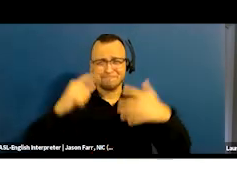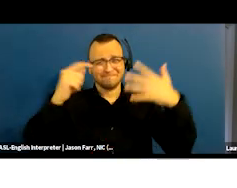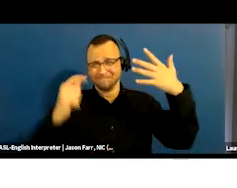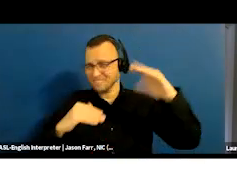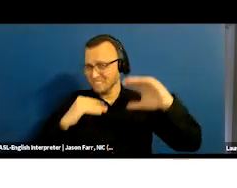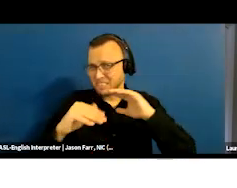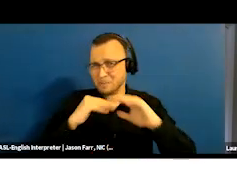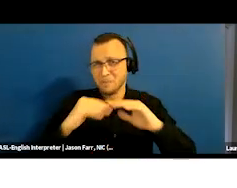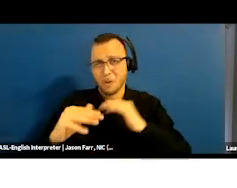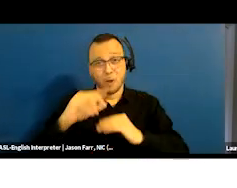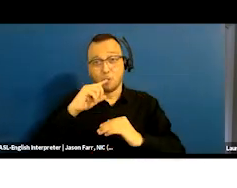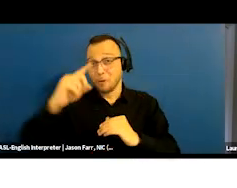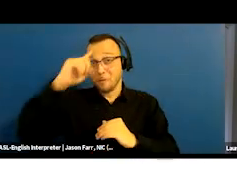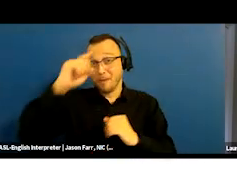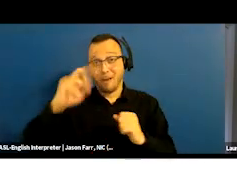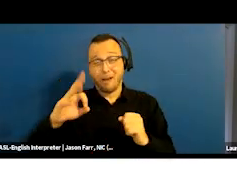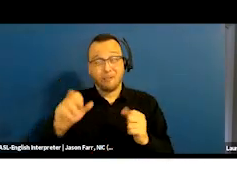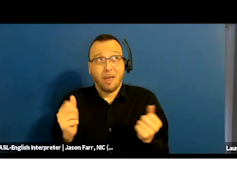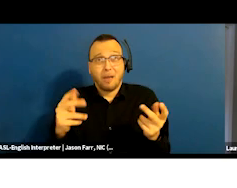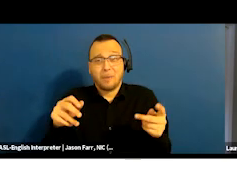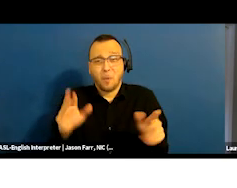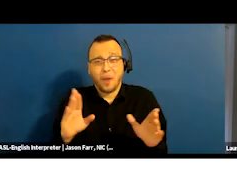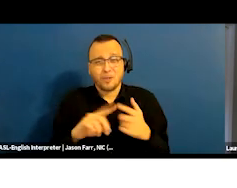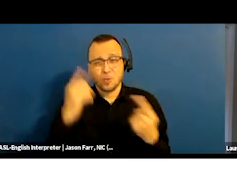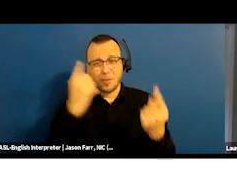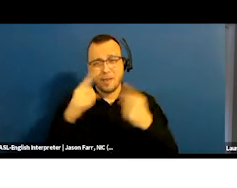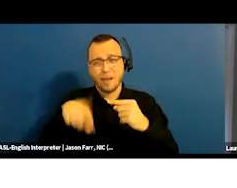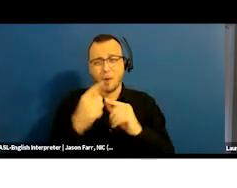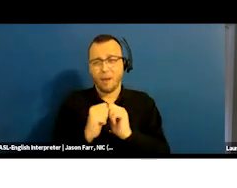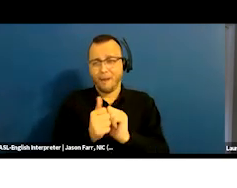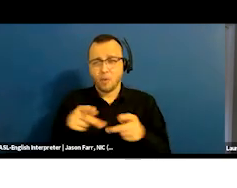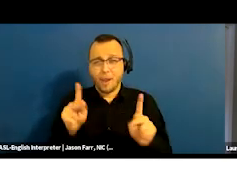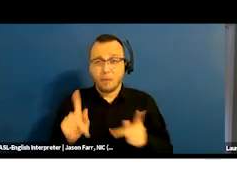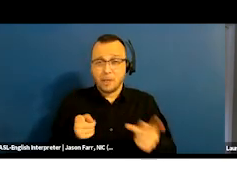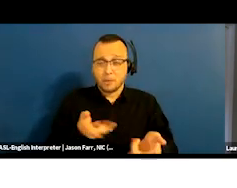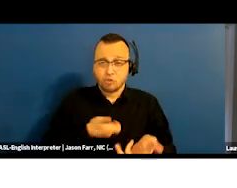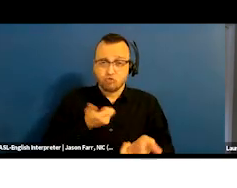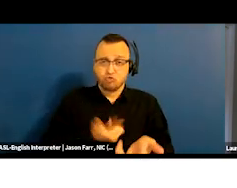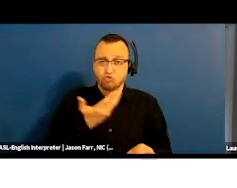And again, there's many different ways we can do this through either formal meetings, informal meetings,